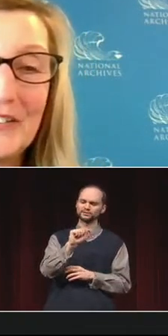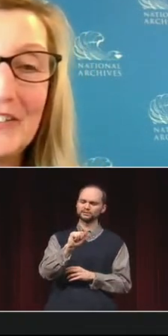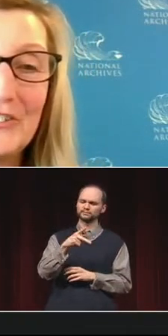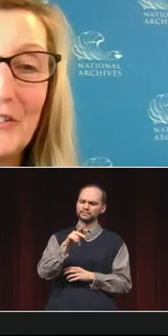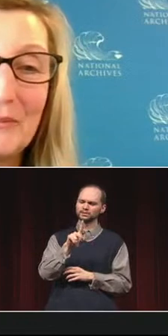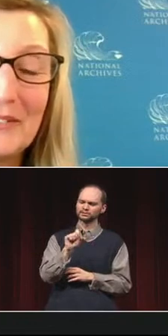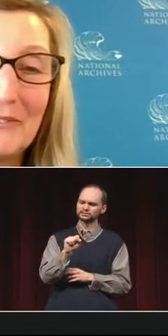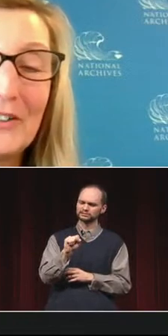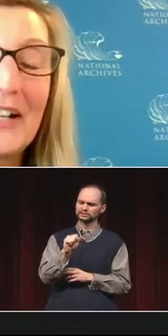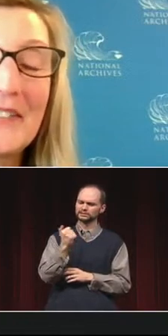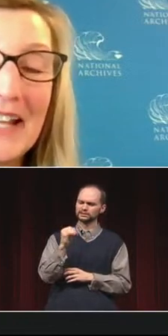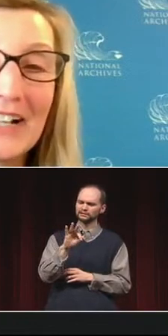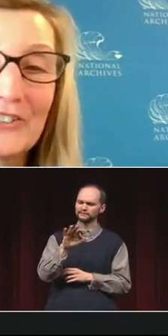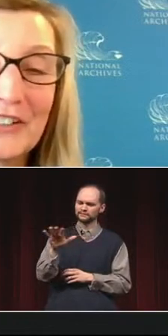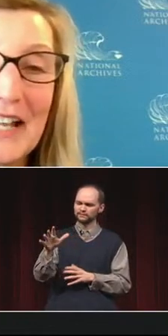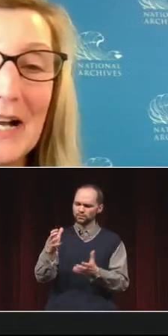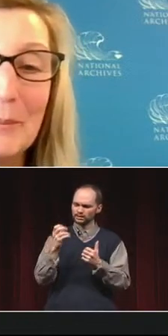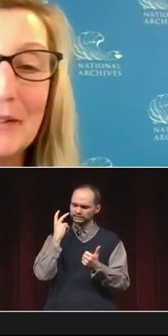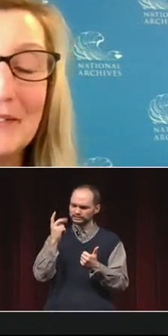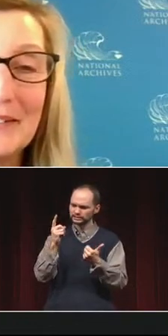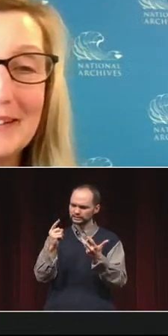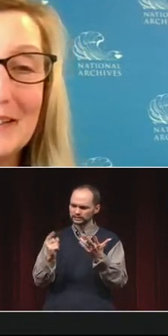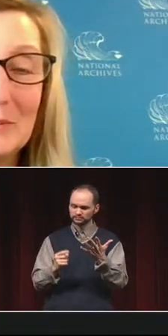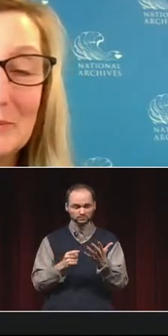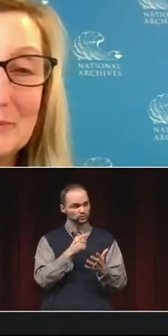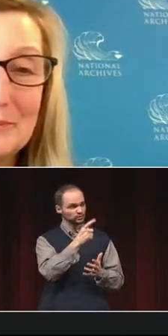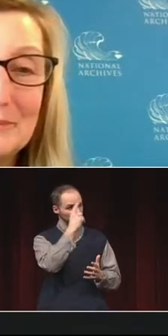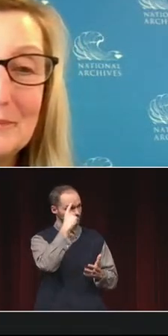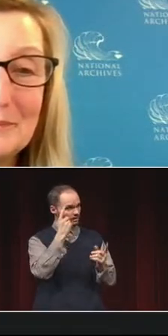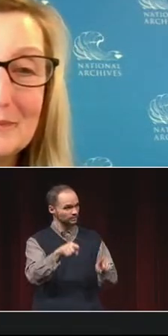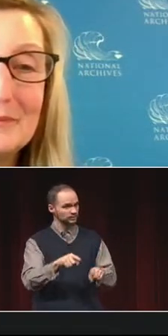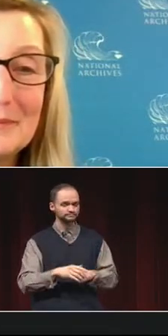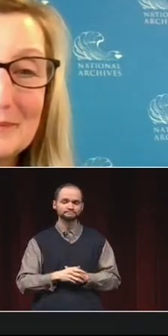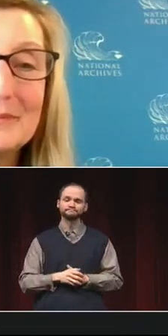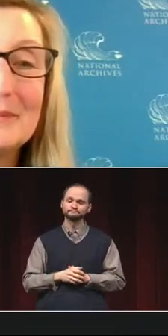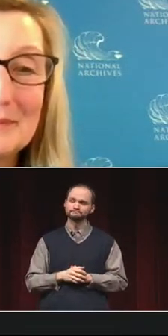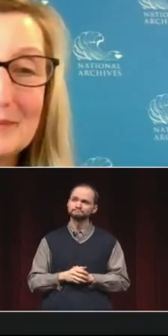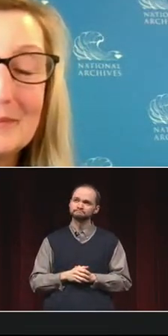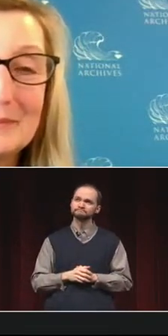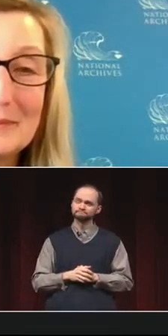Did you feel like they actually happened? >> >>: They did happen. The desegregation